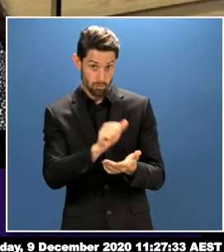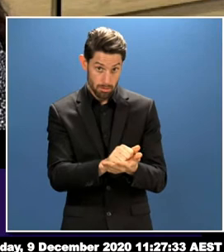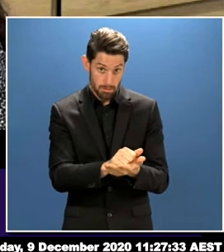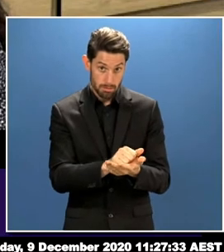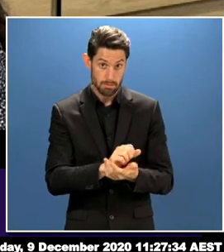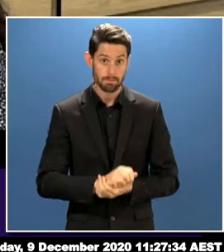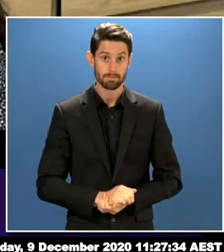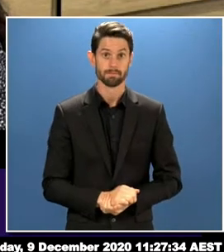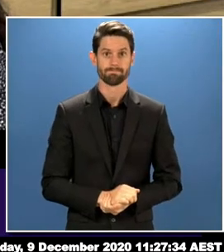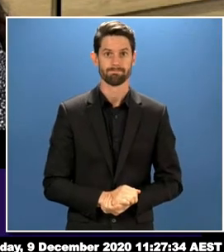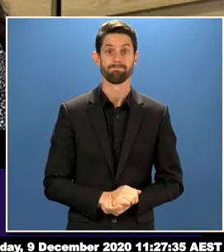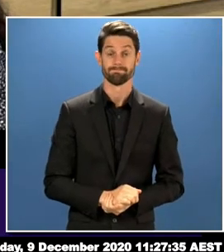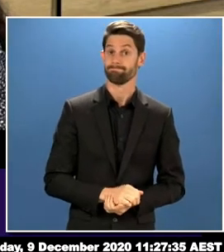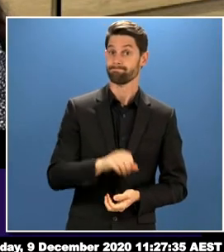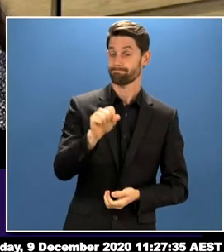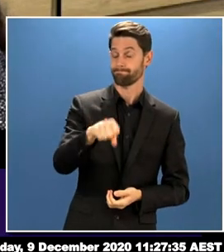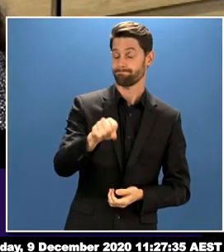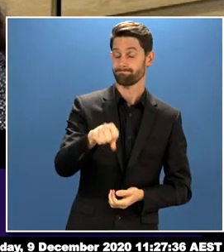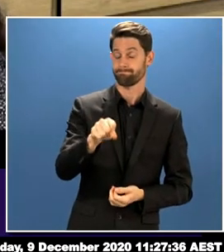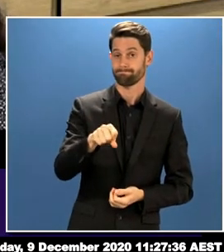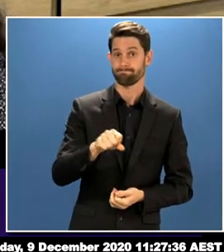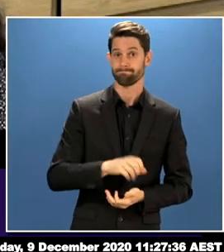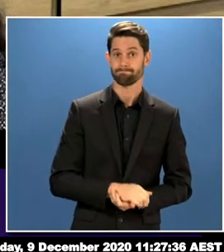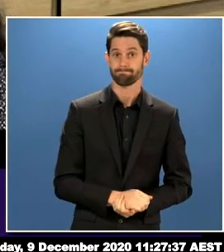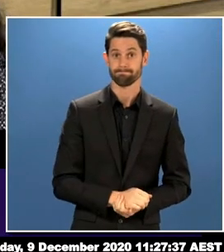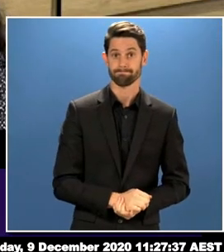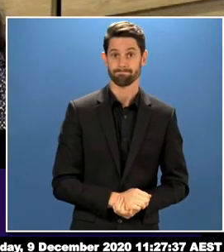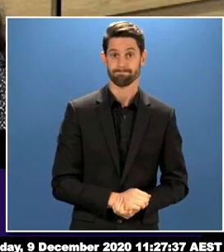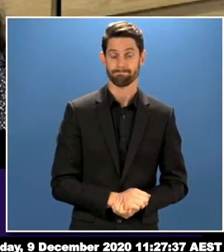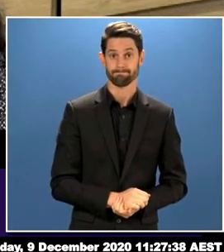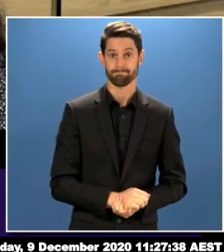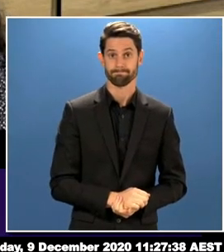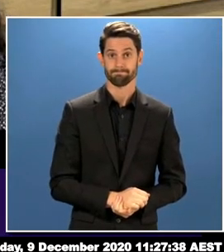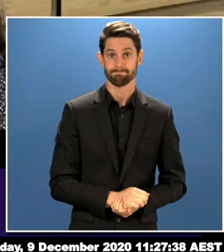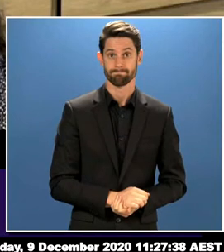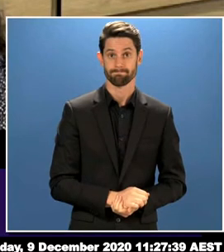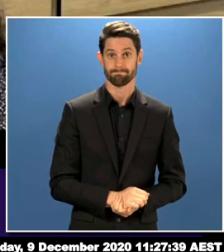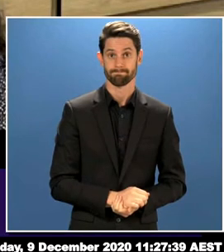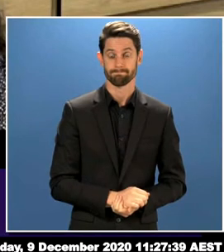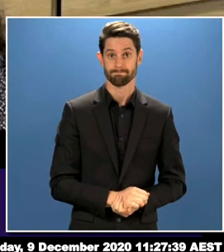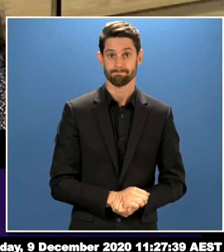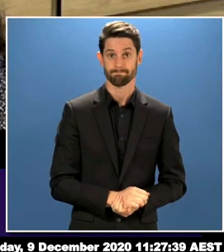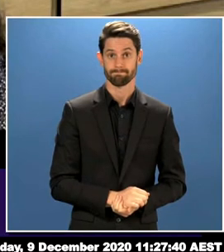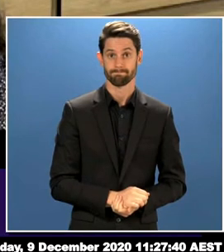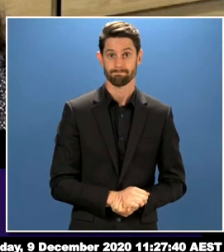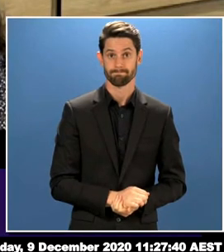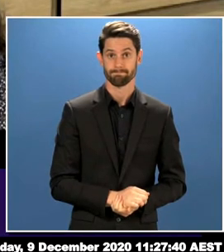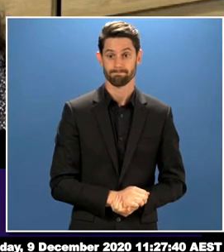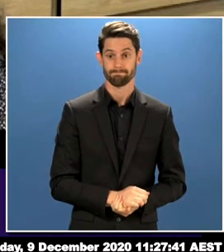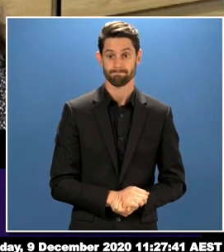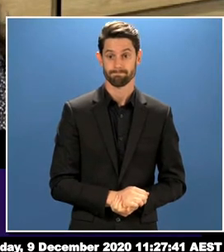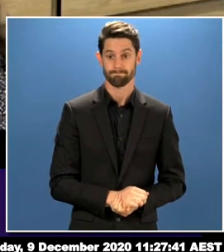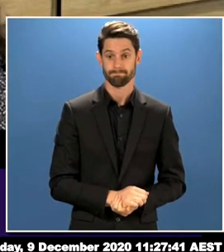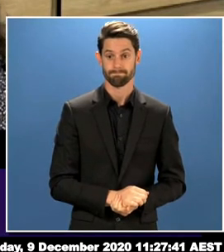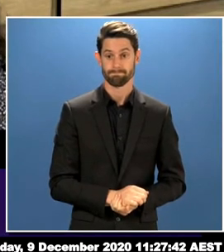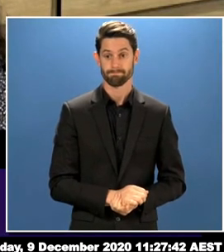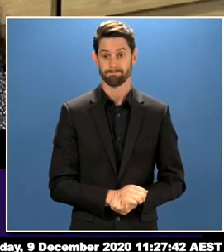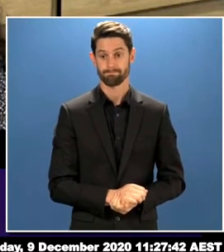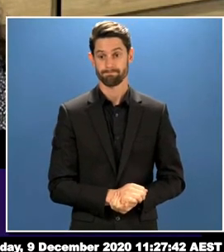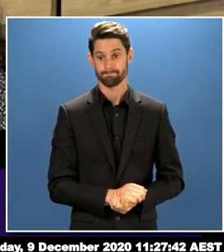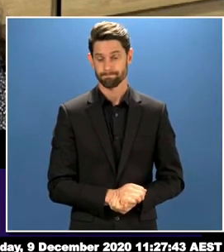And also applying it to a range of different scenarios.